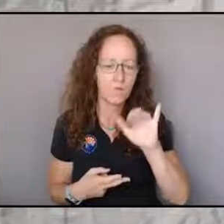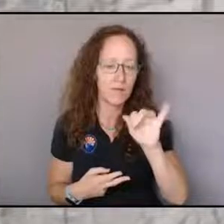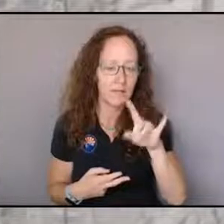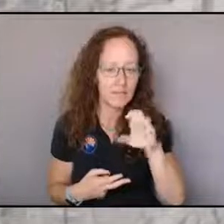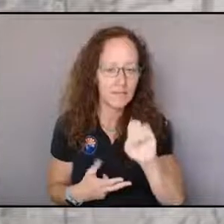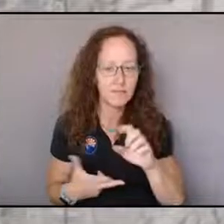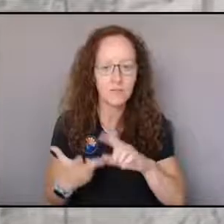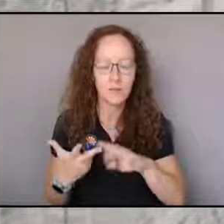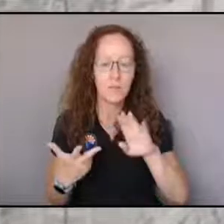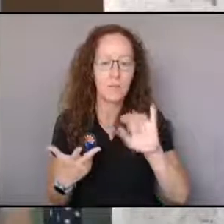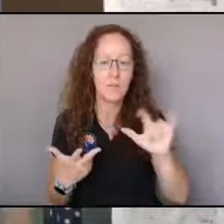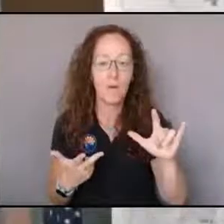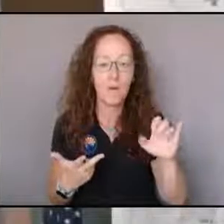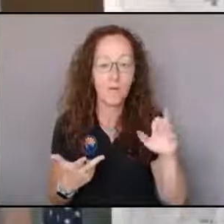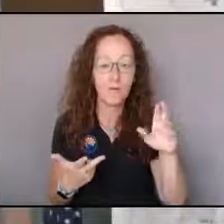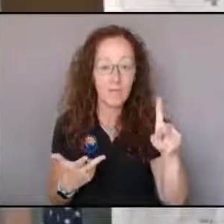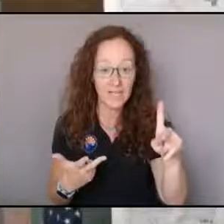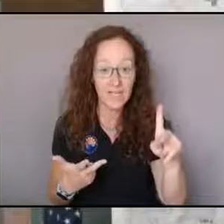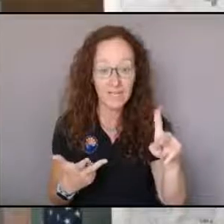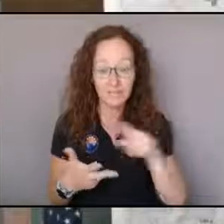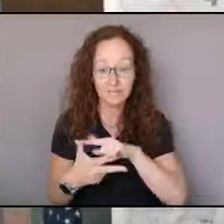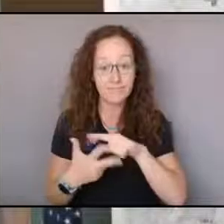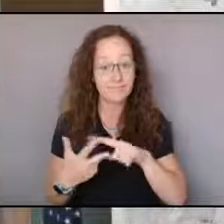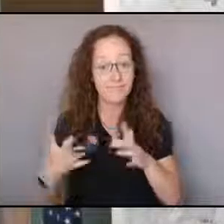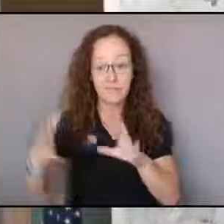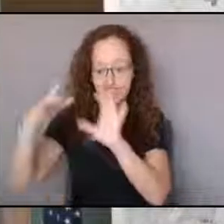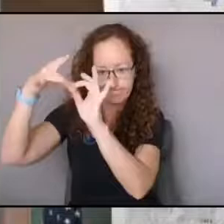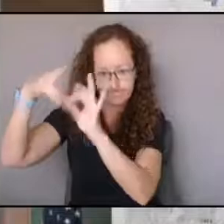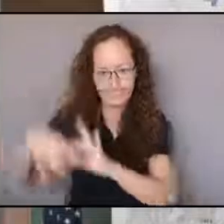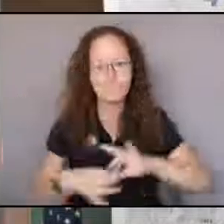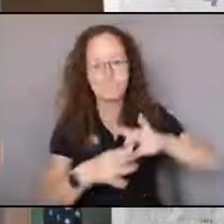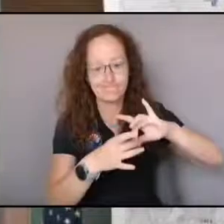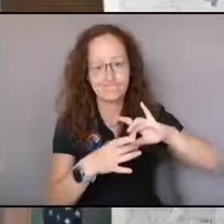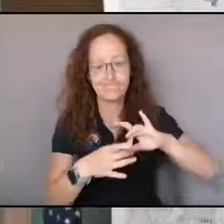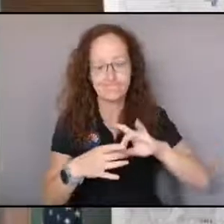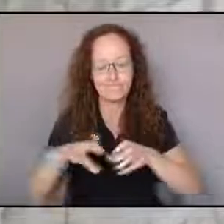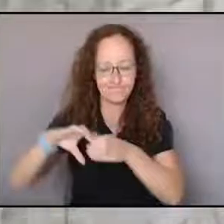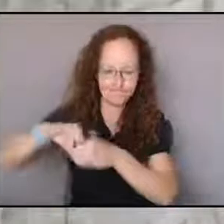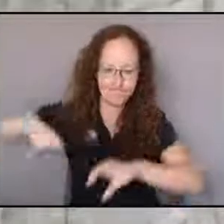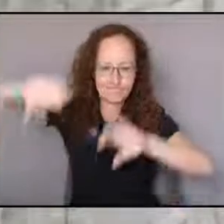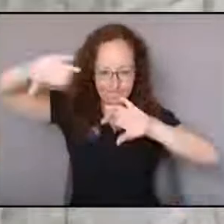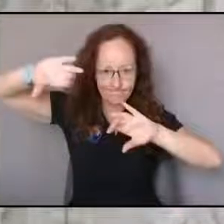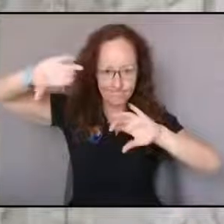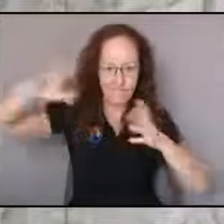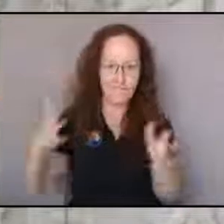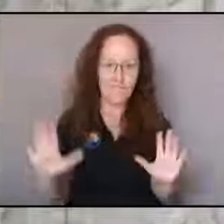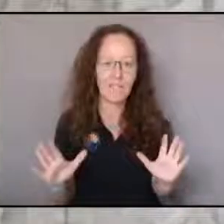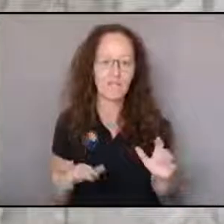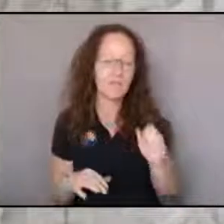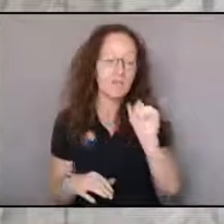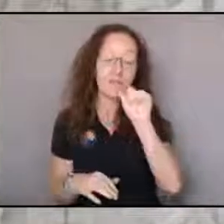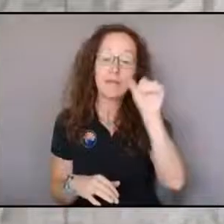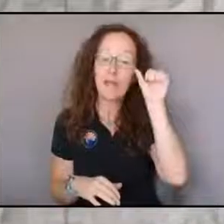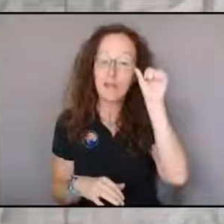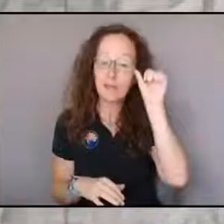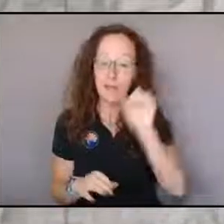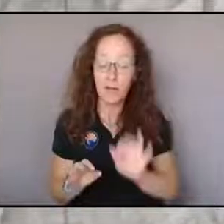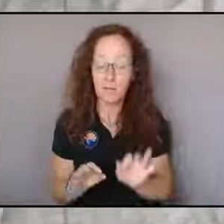CREEK, THEY ARE ALL TIED TOGETHER NOW. THE SPOT FIRE WE HAD YESTERDAY UP BY BARILLAS PEAK,